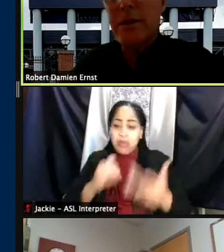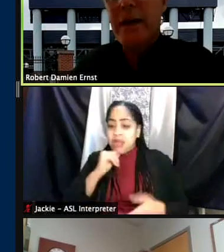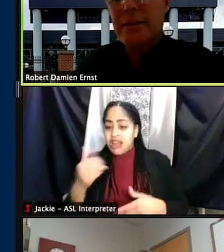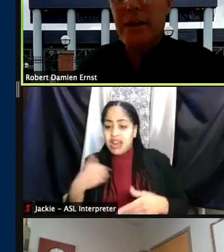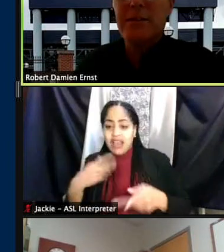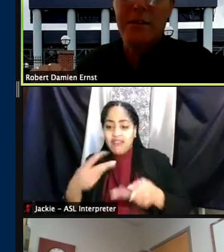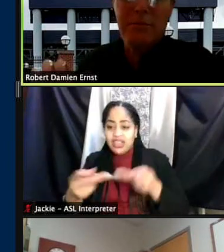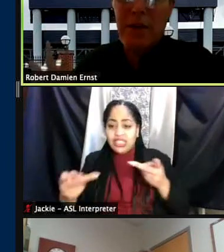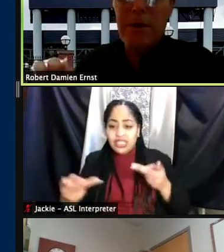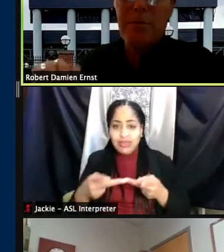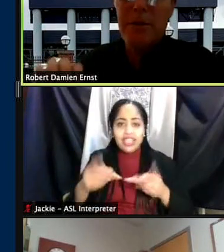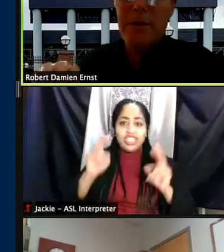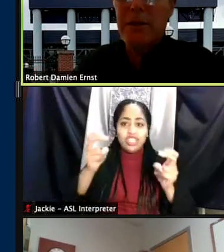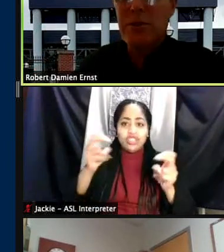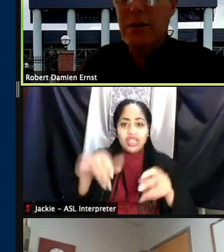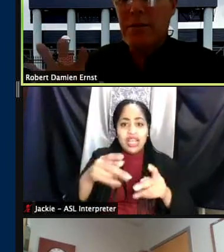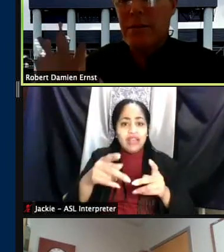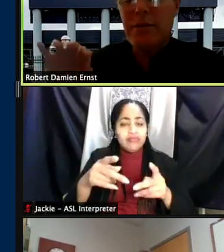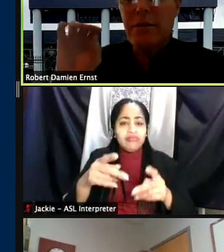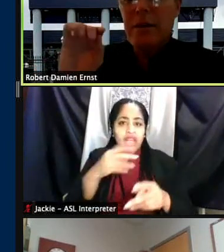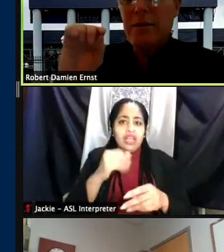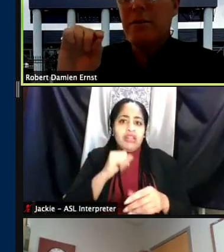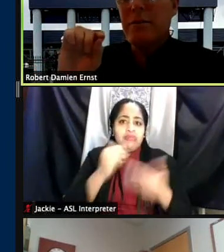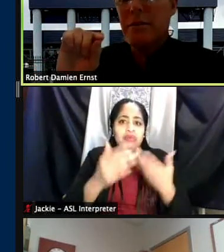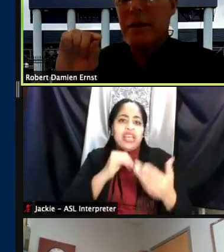in that case and not be able to engineer their workspace.